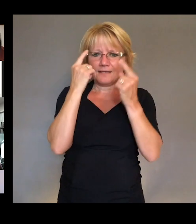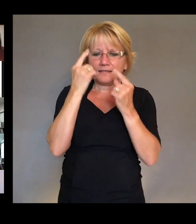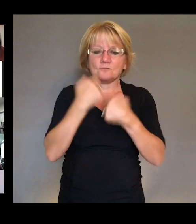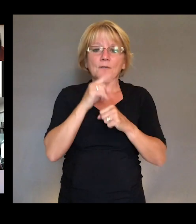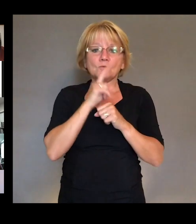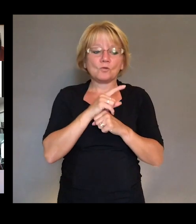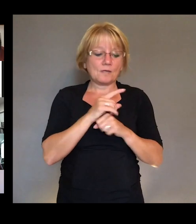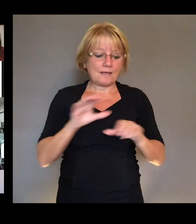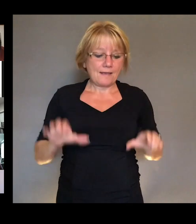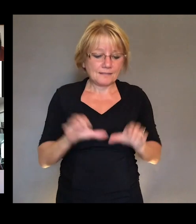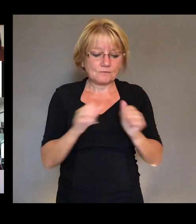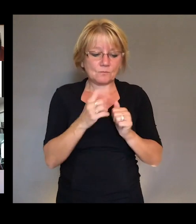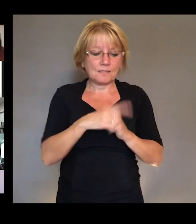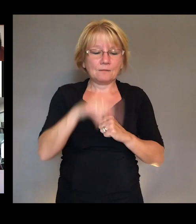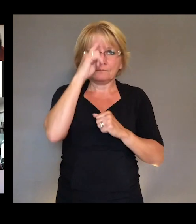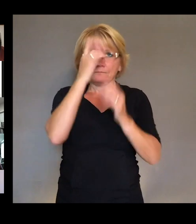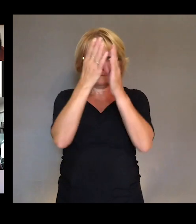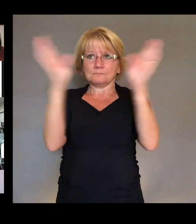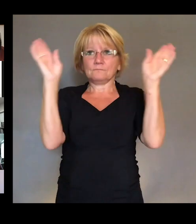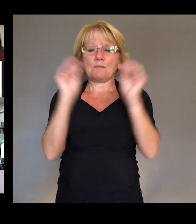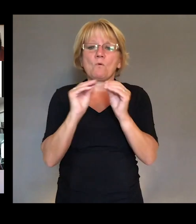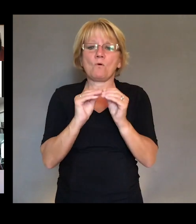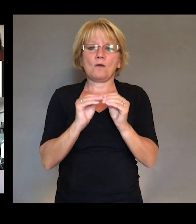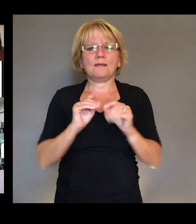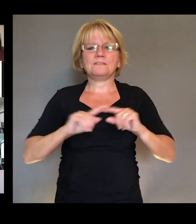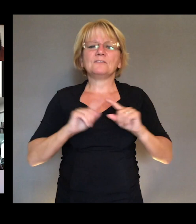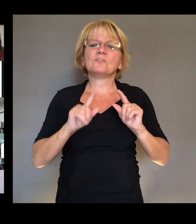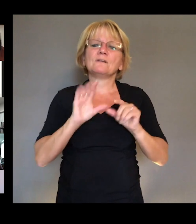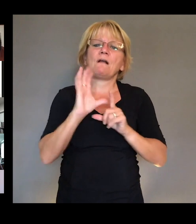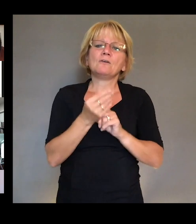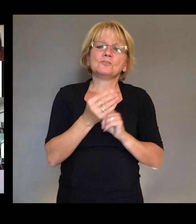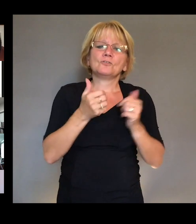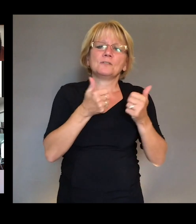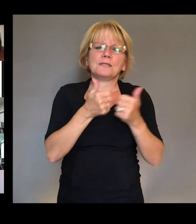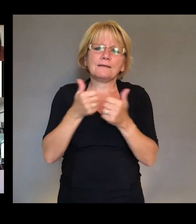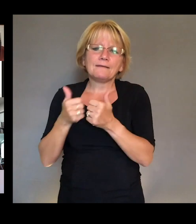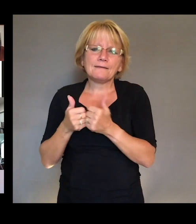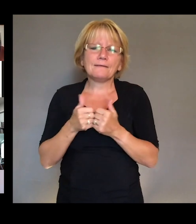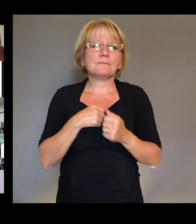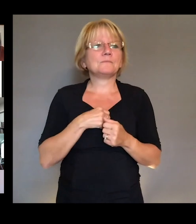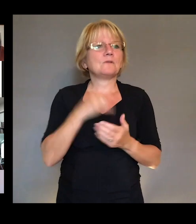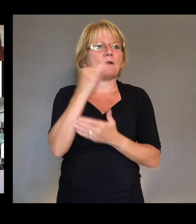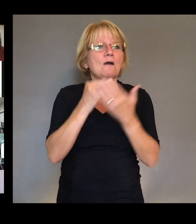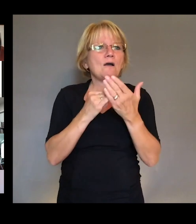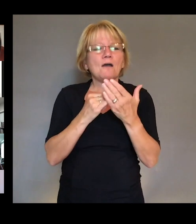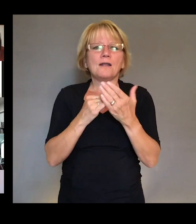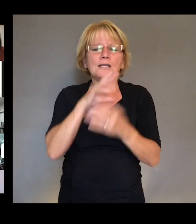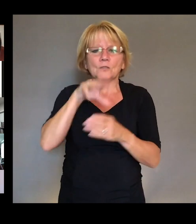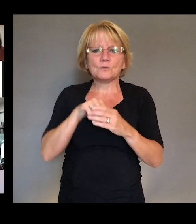that you're doing within the classrooms, playing games that come from other cultures, doing art projects that include other races,